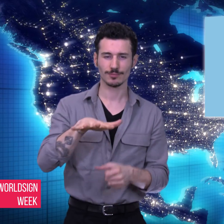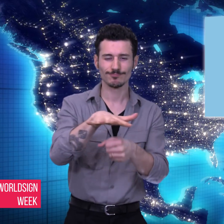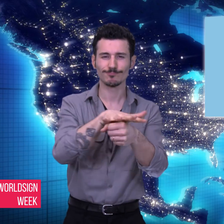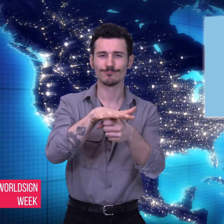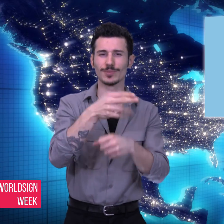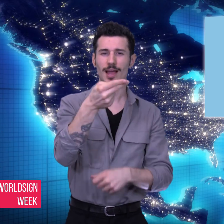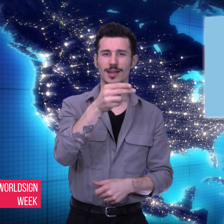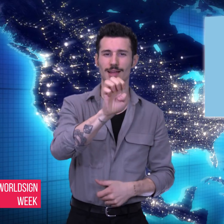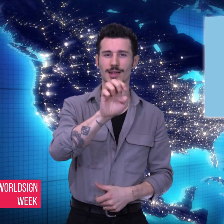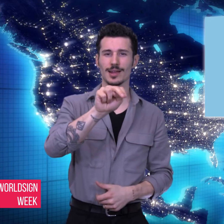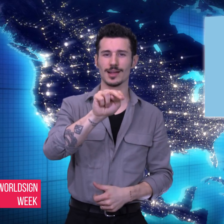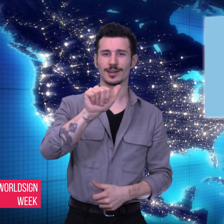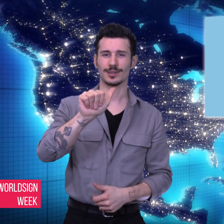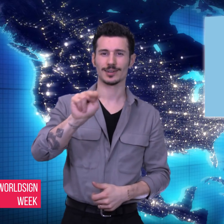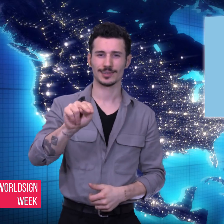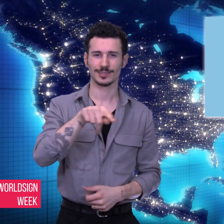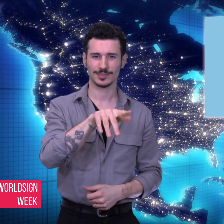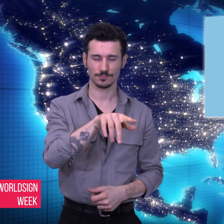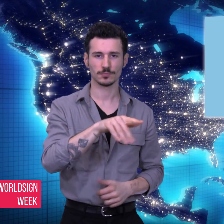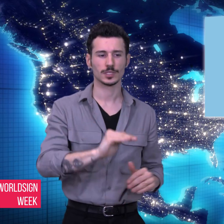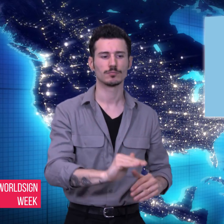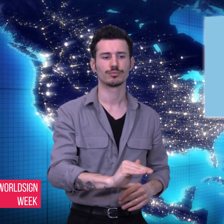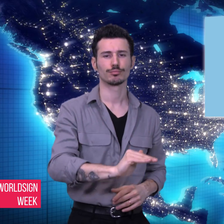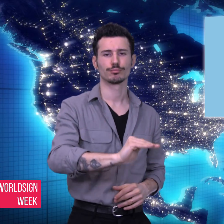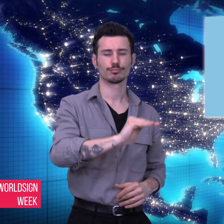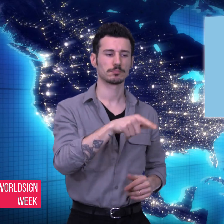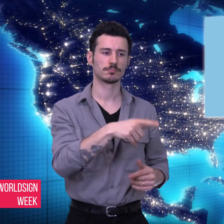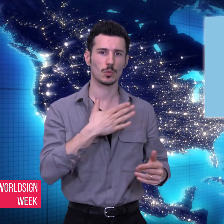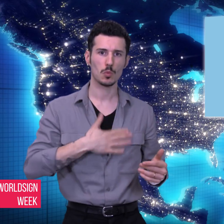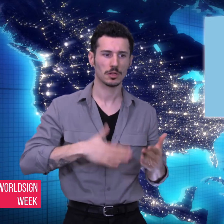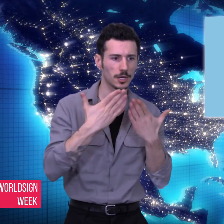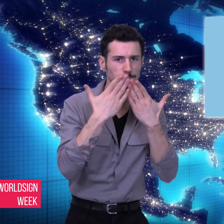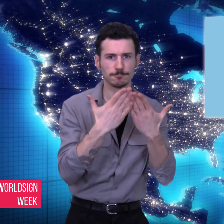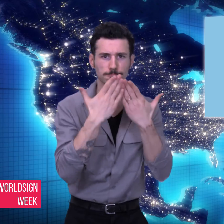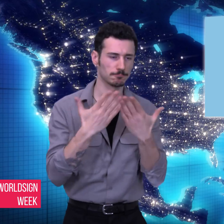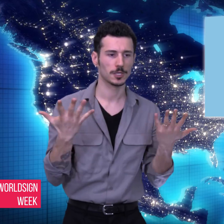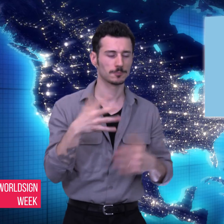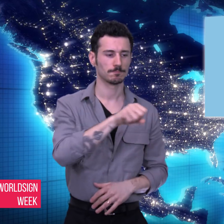China, Wang showed promise as a child and